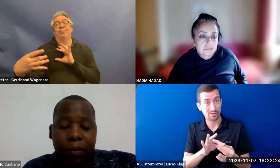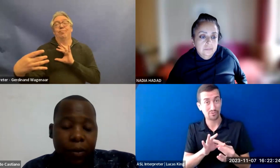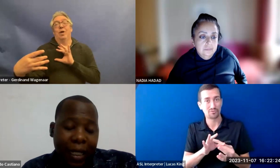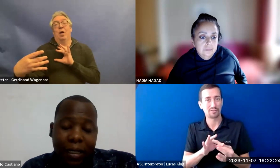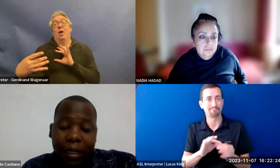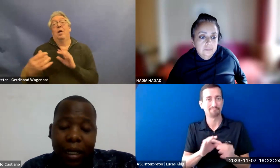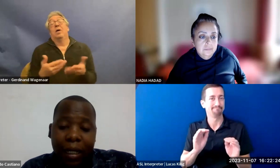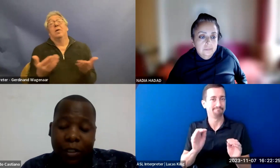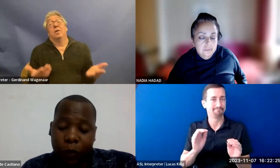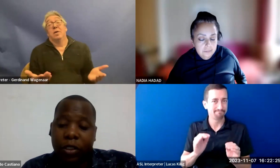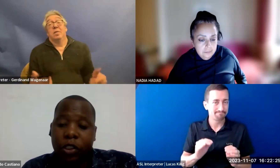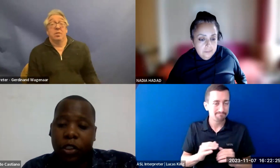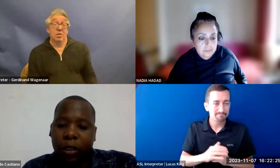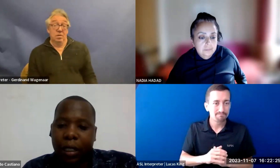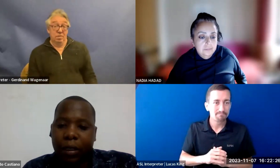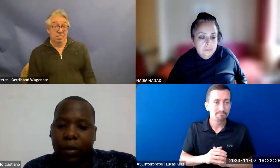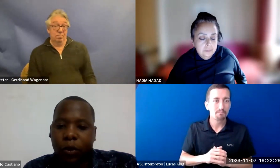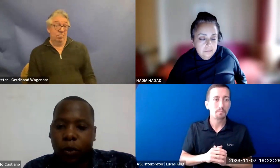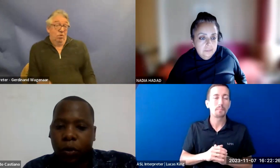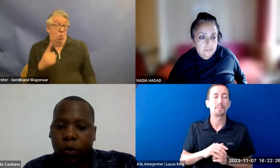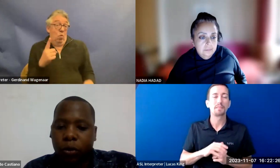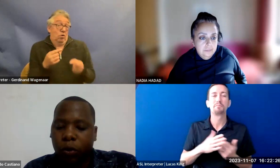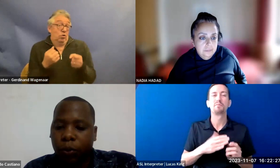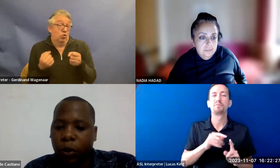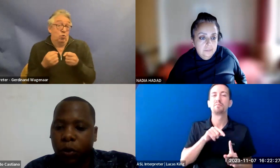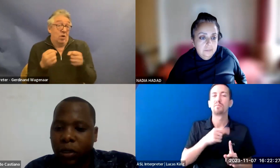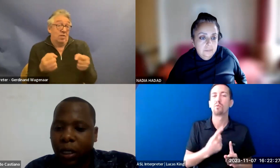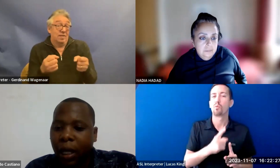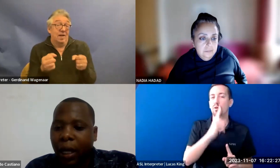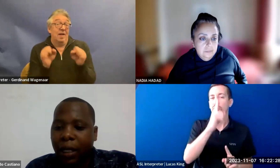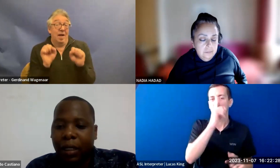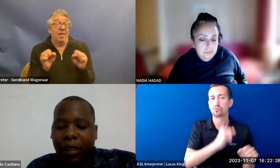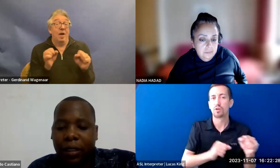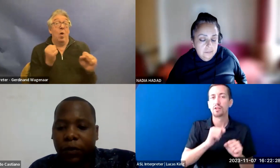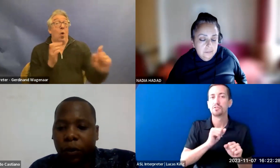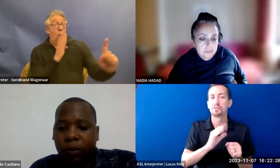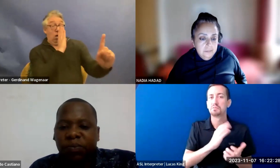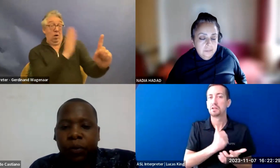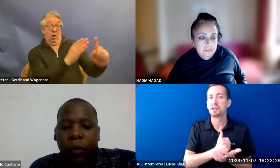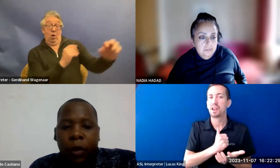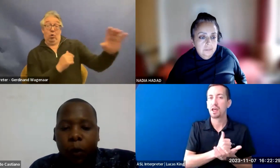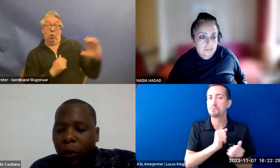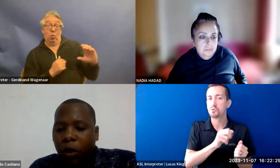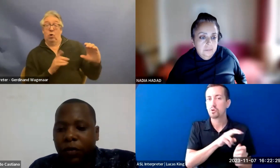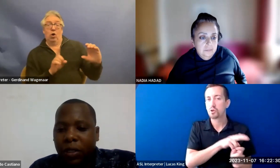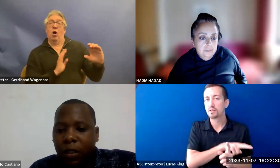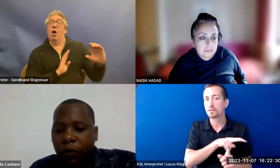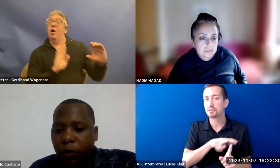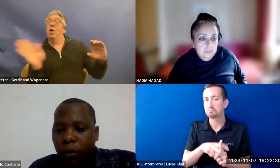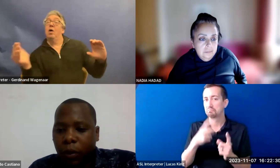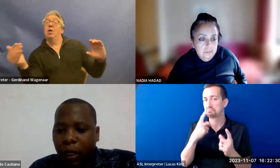But that's a strategy that could be used. And, at lease from what we have seen